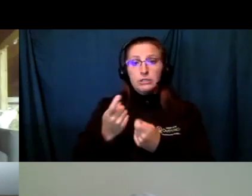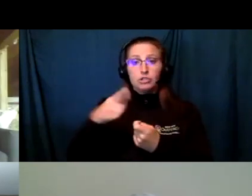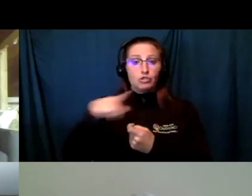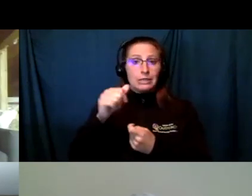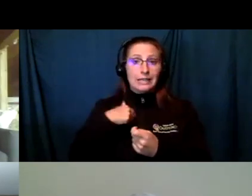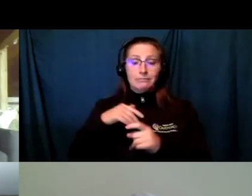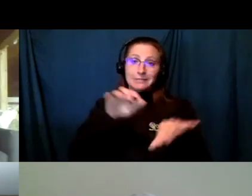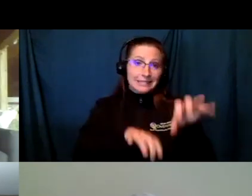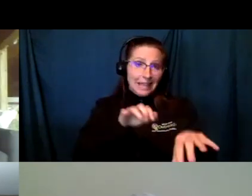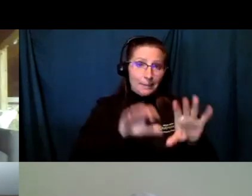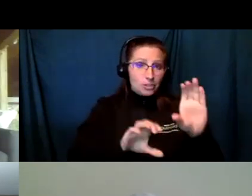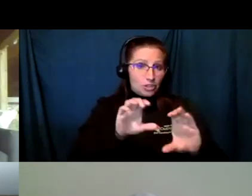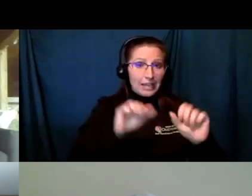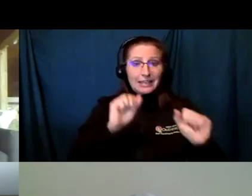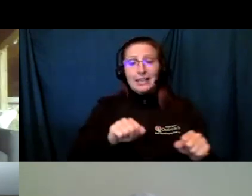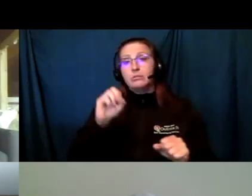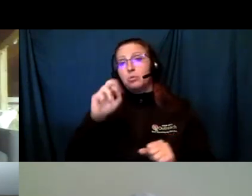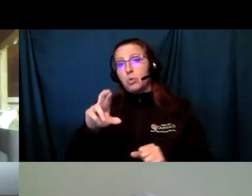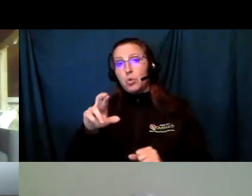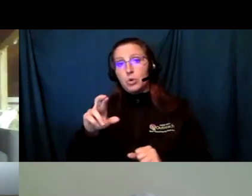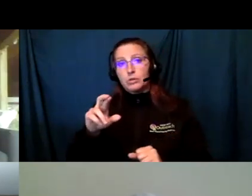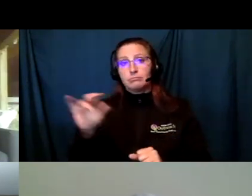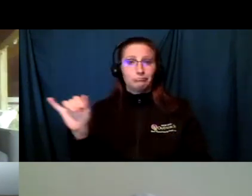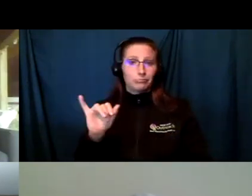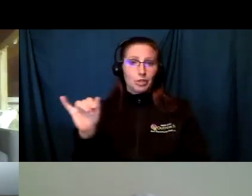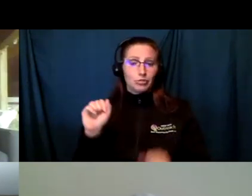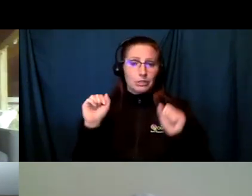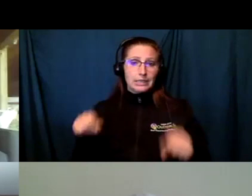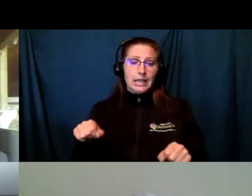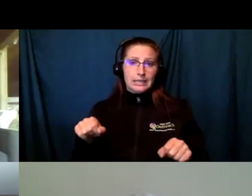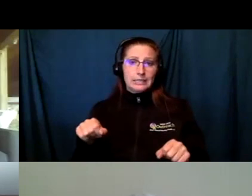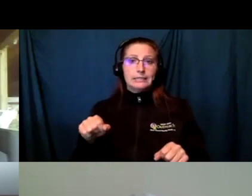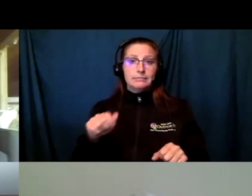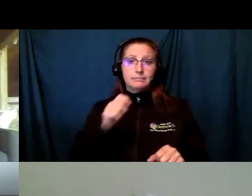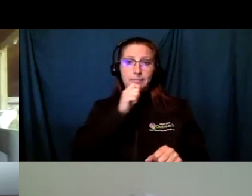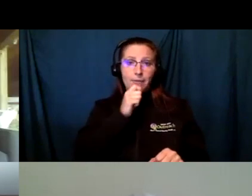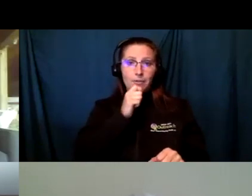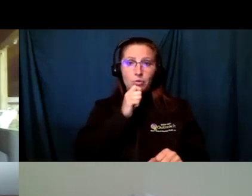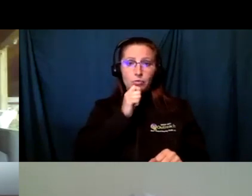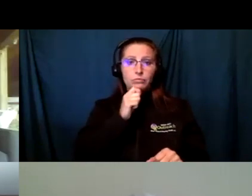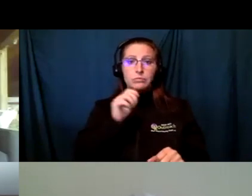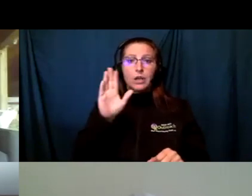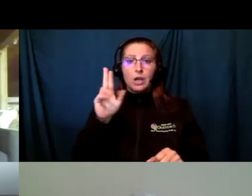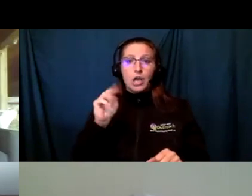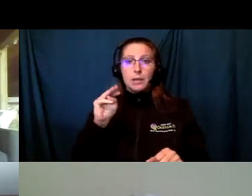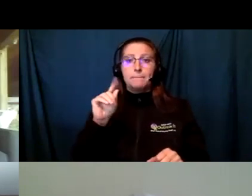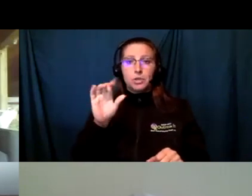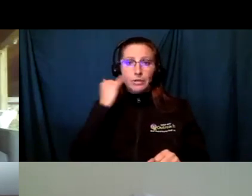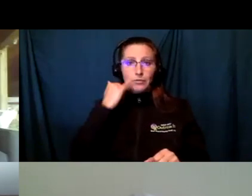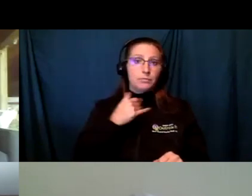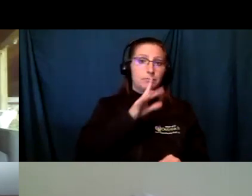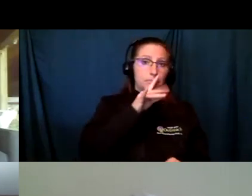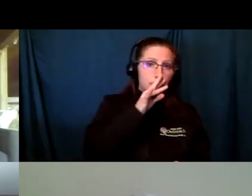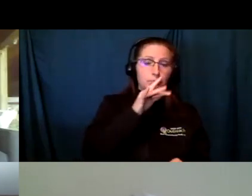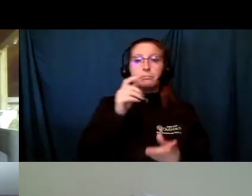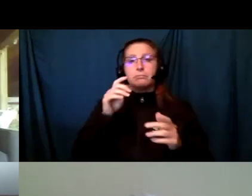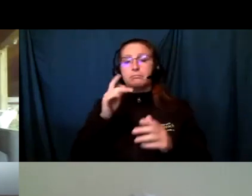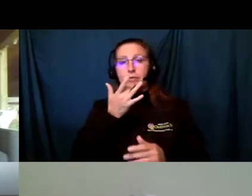type it in the chat or you could also unmute your mic if you wanted to ask rather than type.